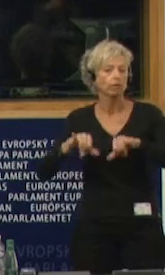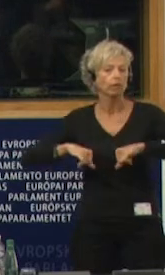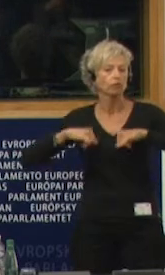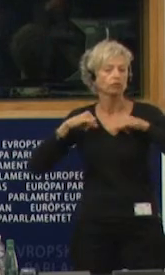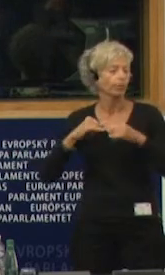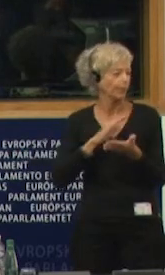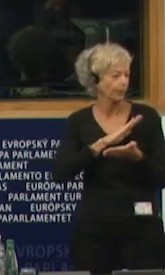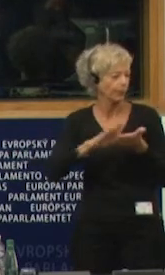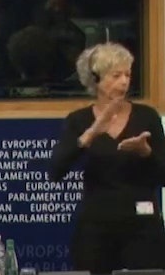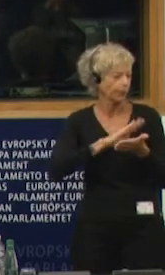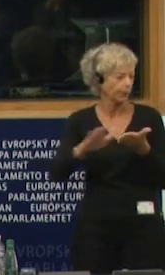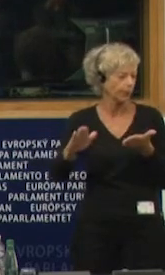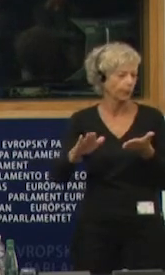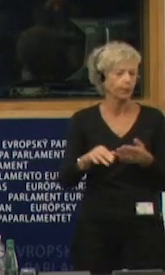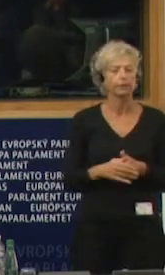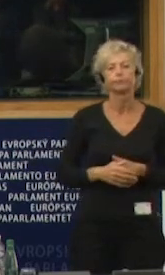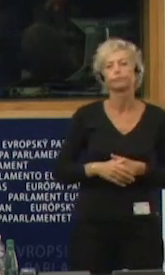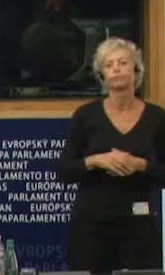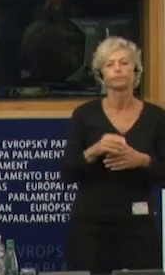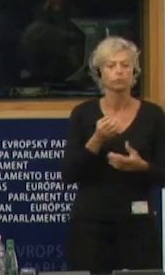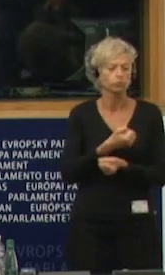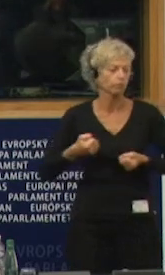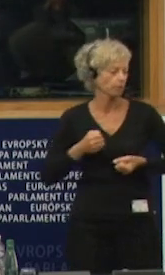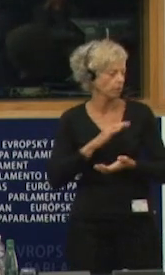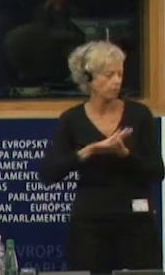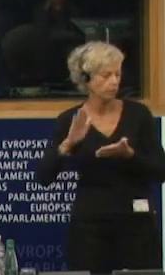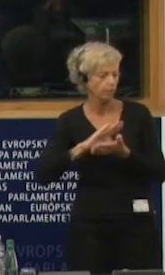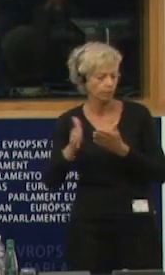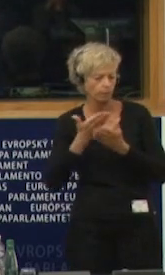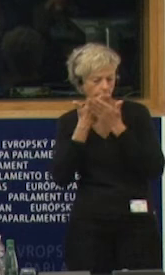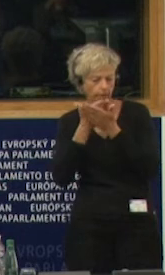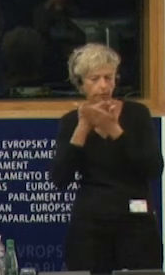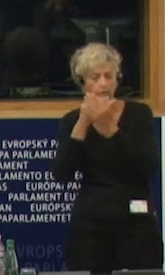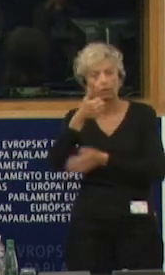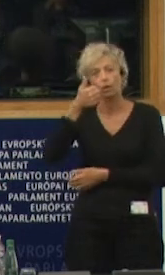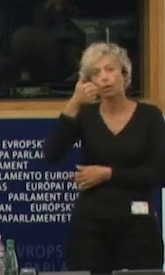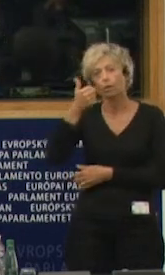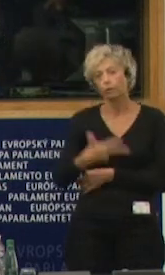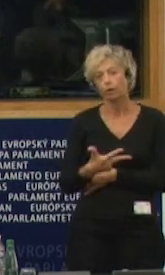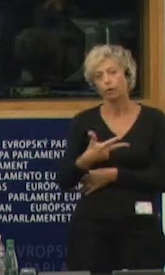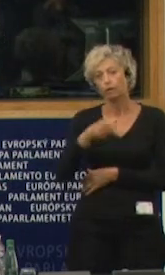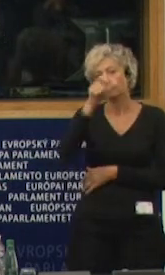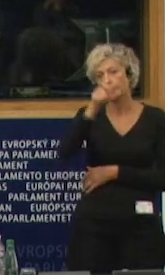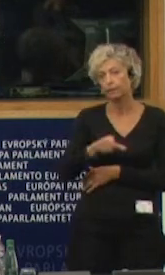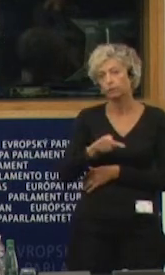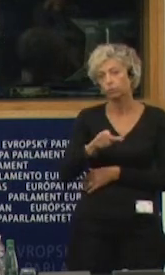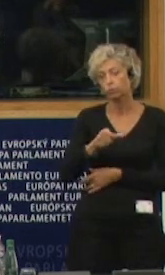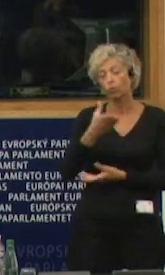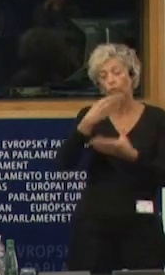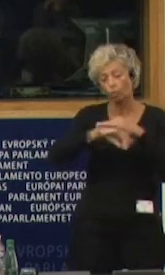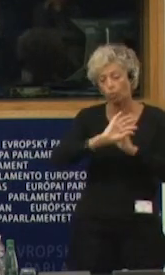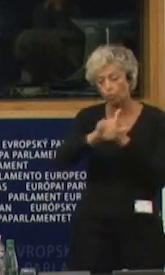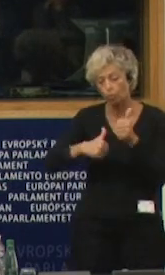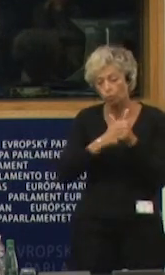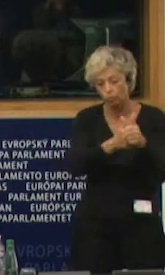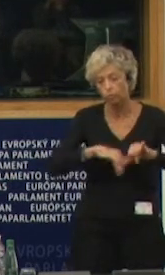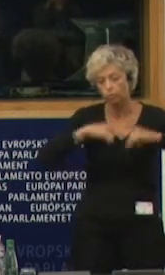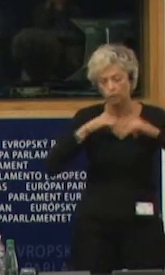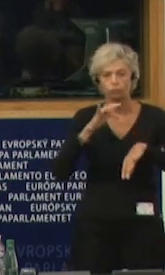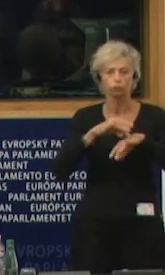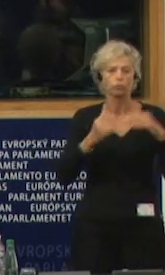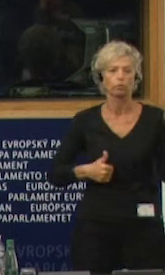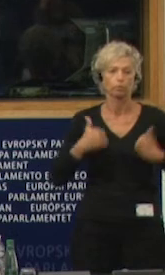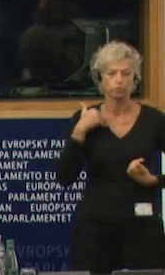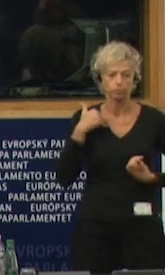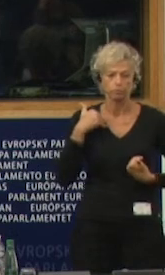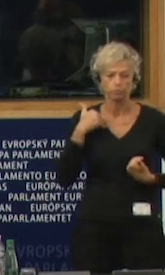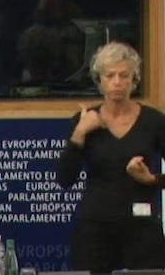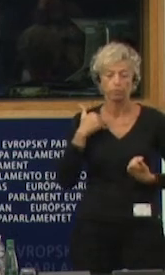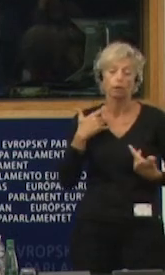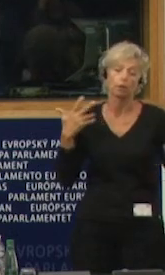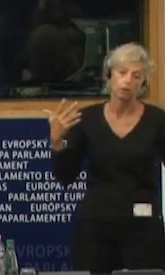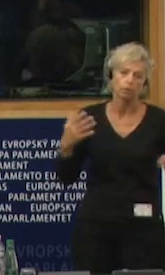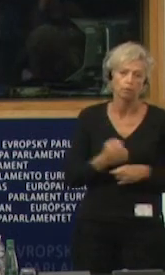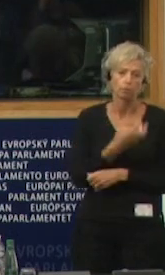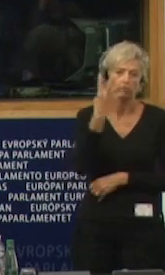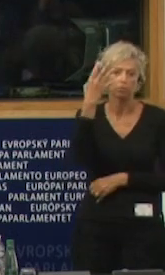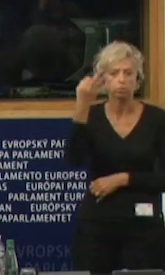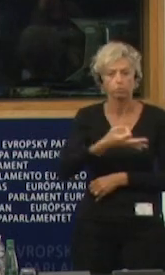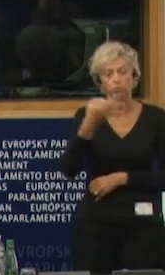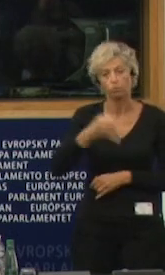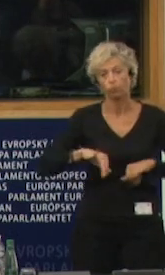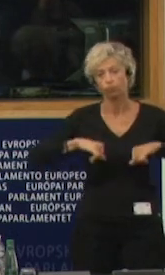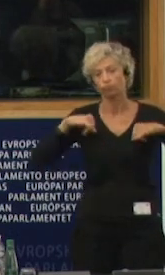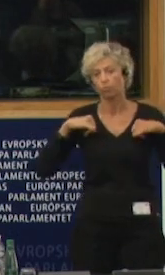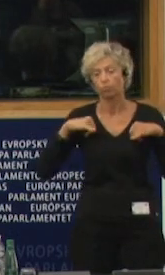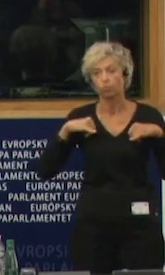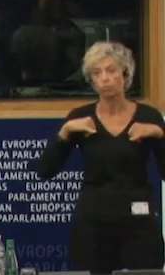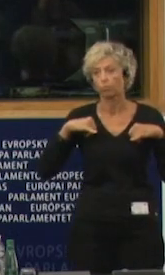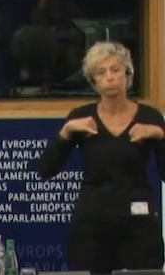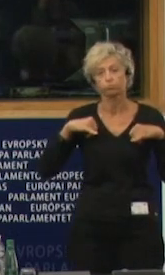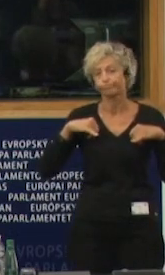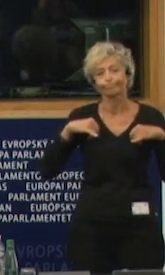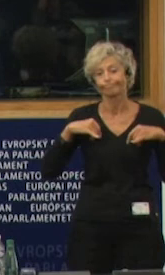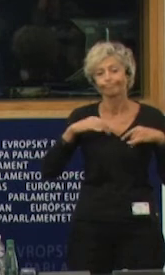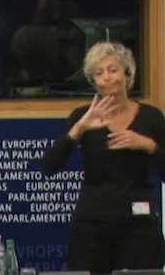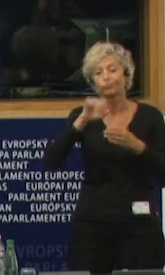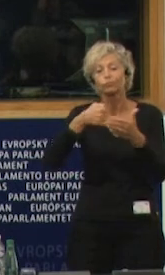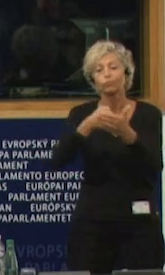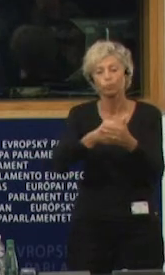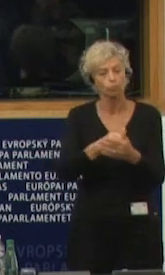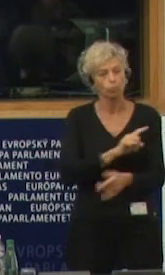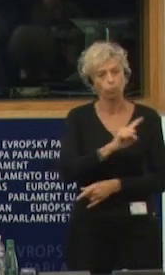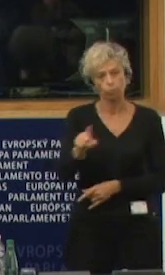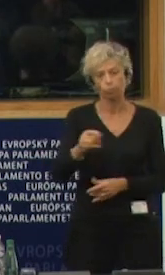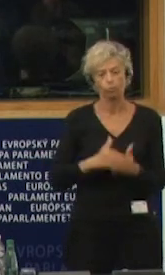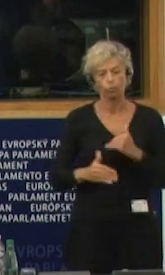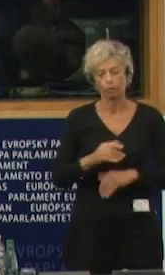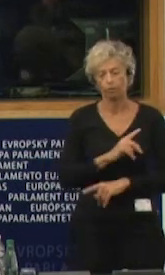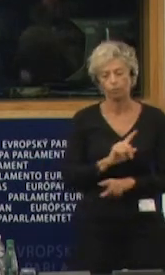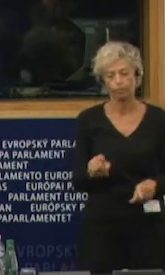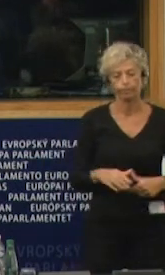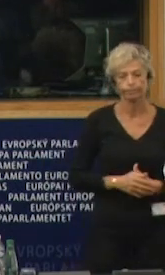A summary. Youth coaching is a national program. With intensive cooperation at the local level. It has had strong positive effects